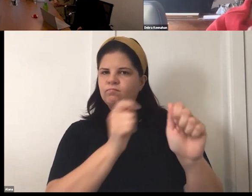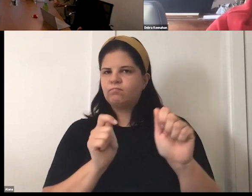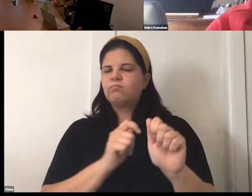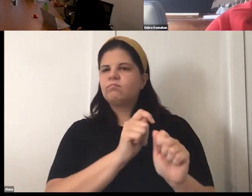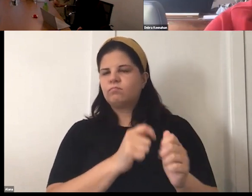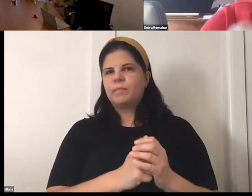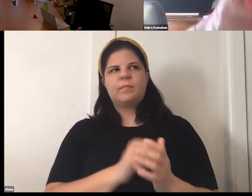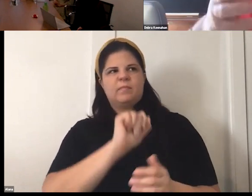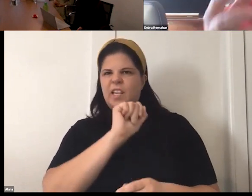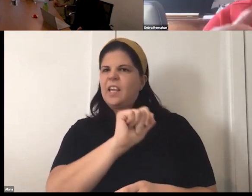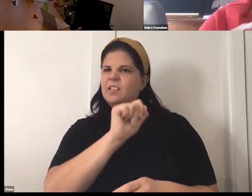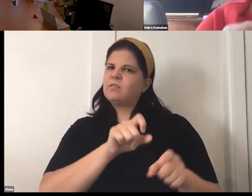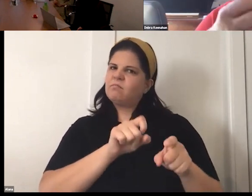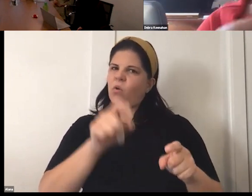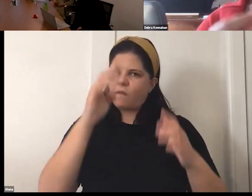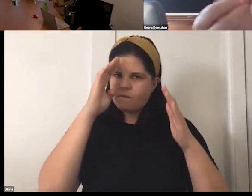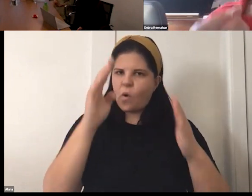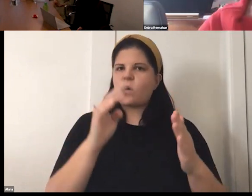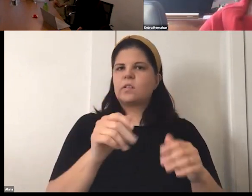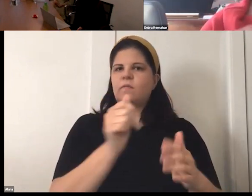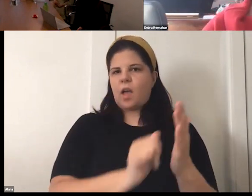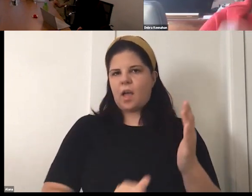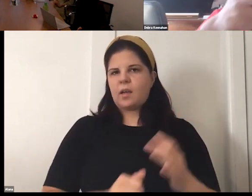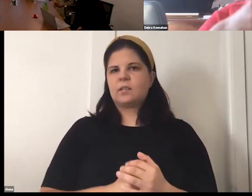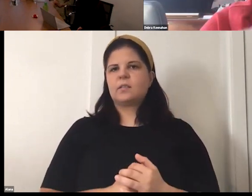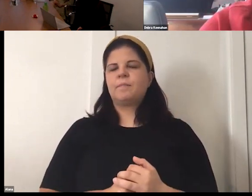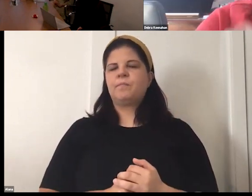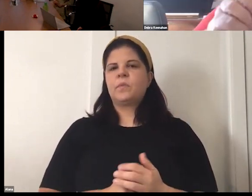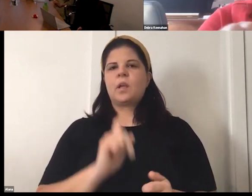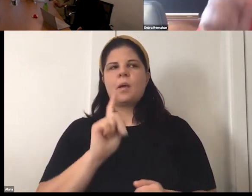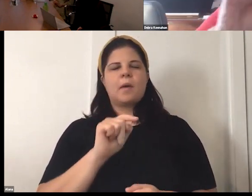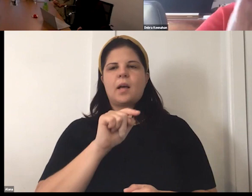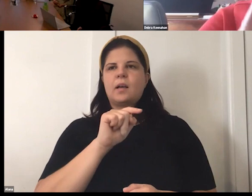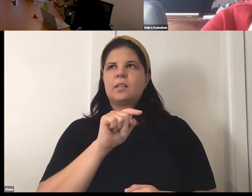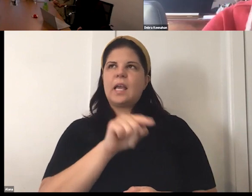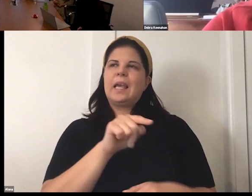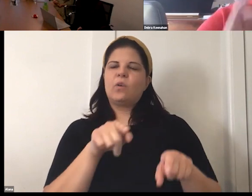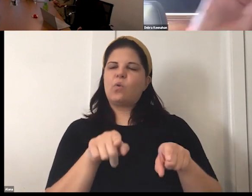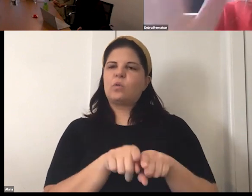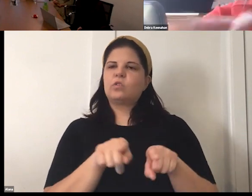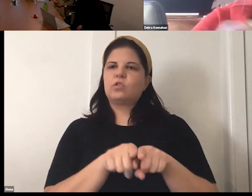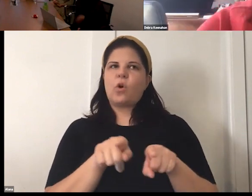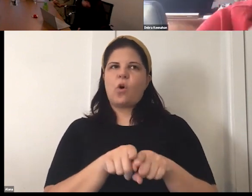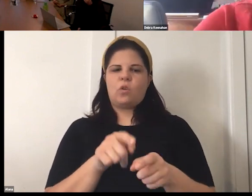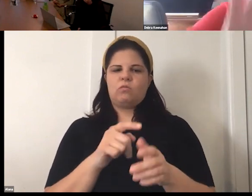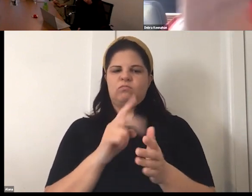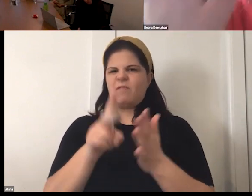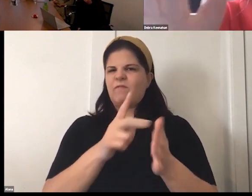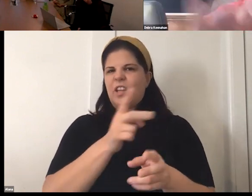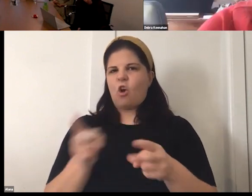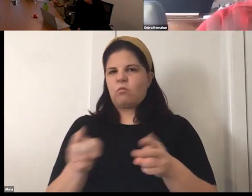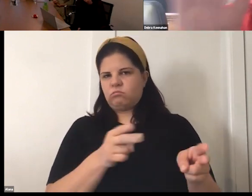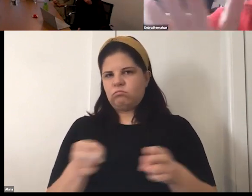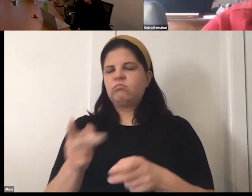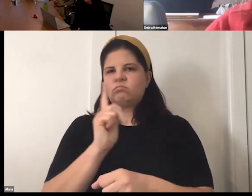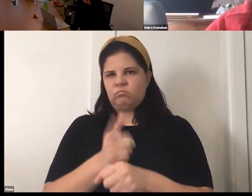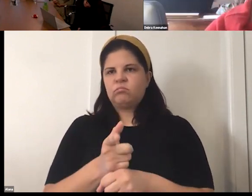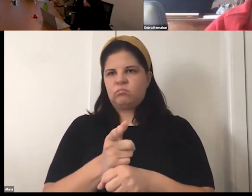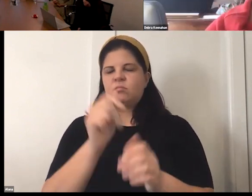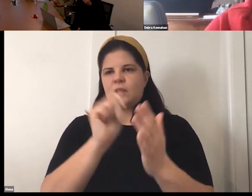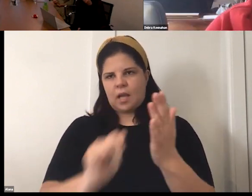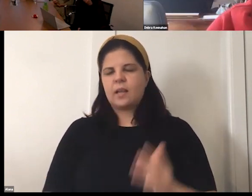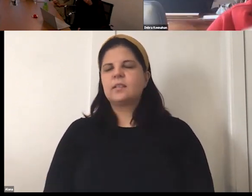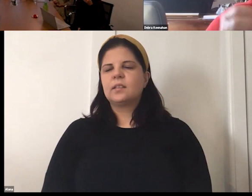But he's also a video and film artist.